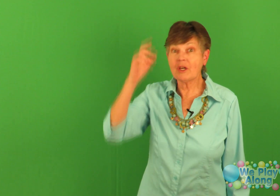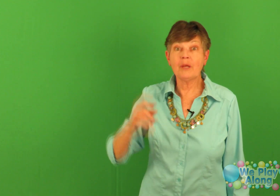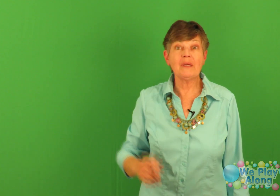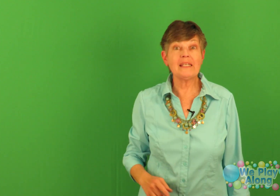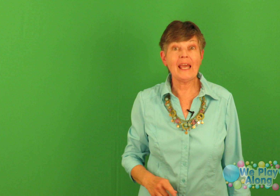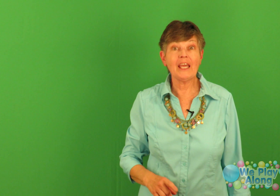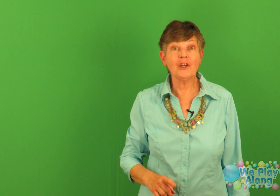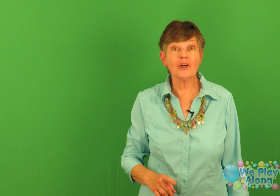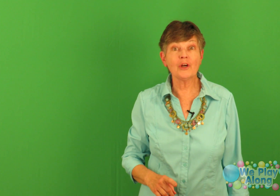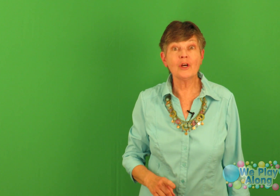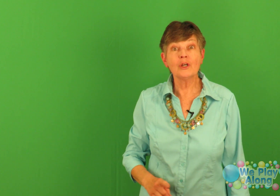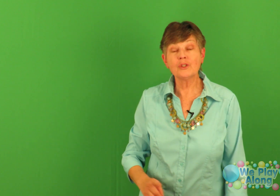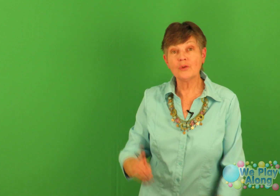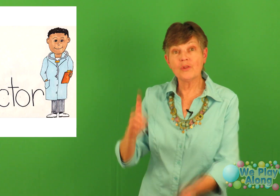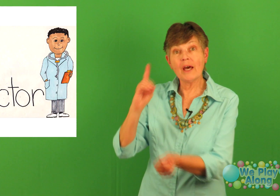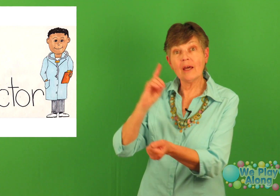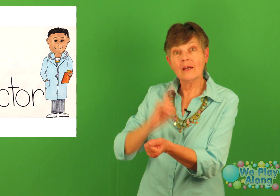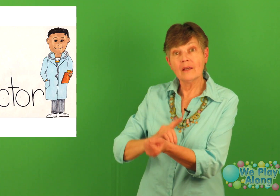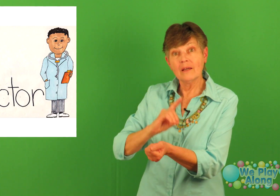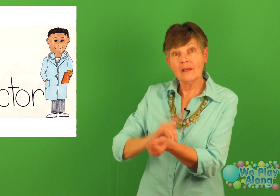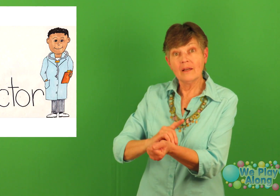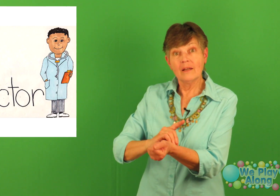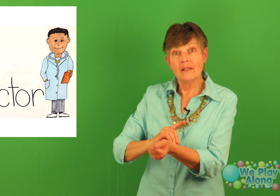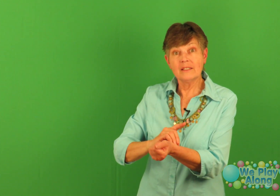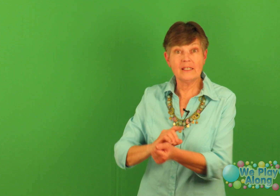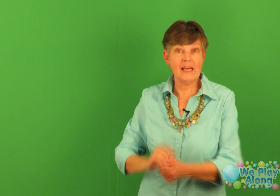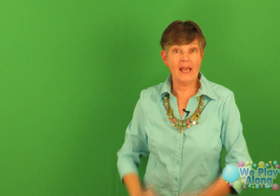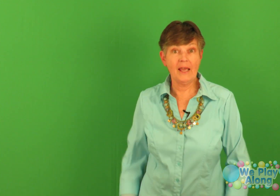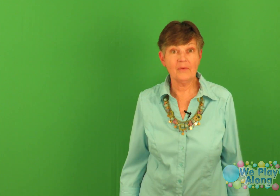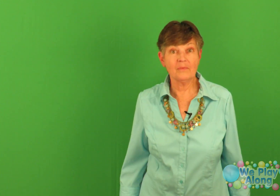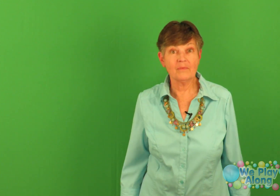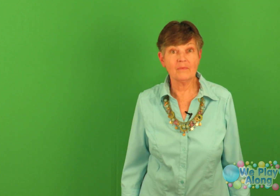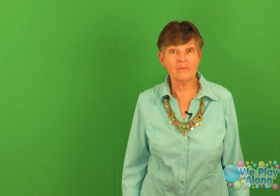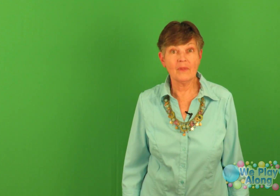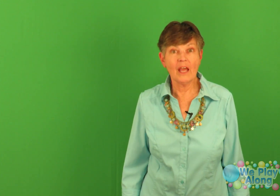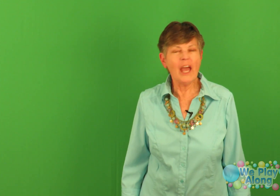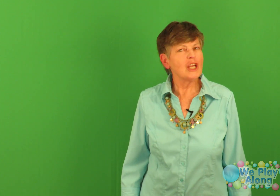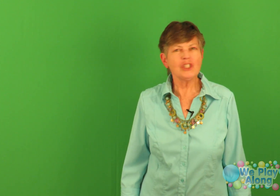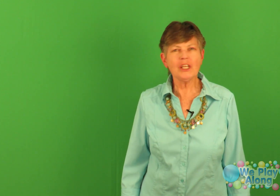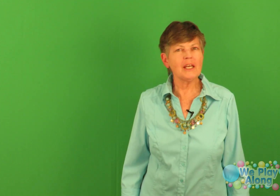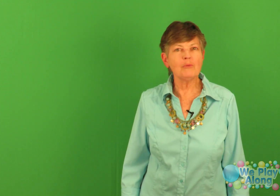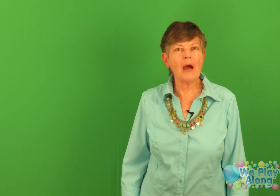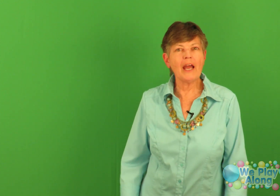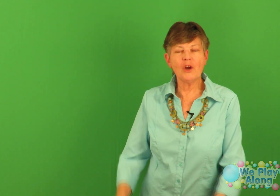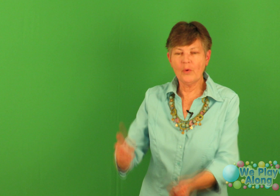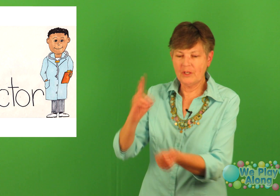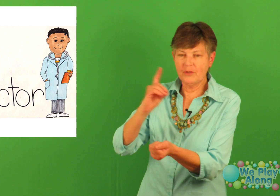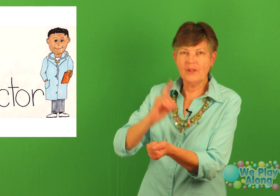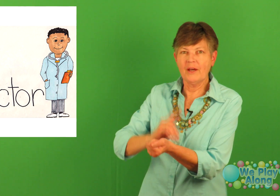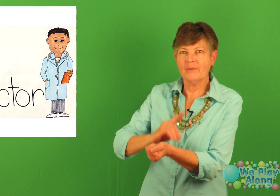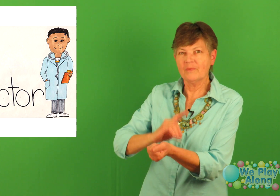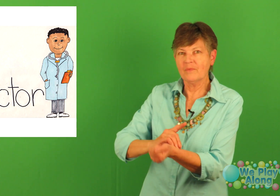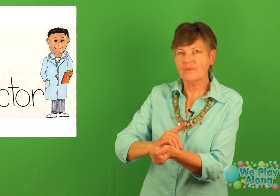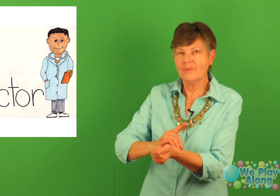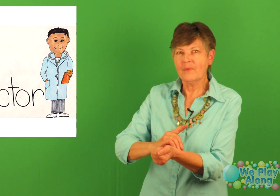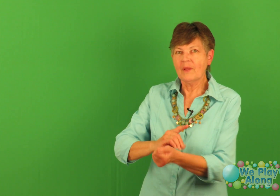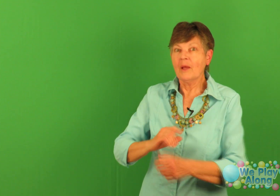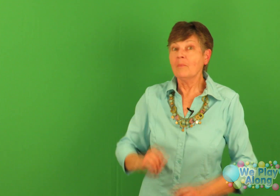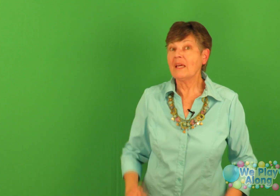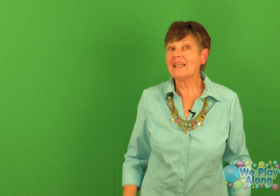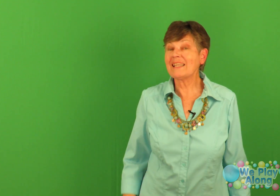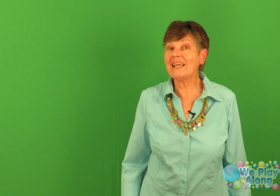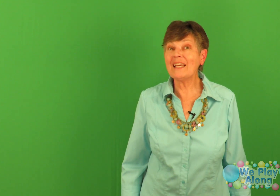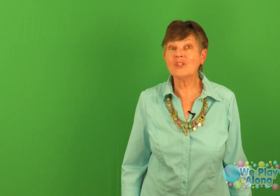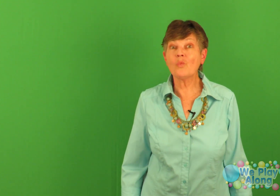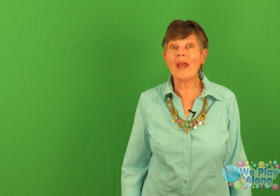going to be taking her to the today she didn't mind going to the because in his